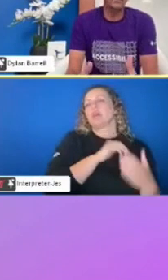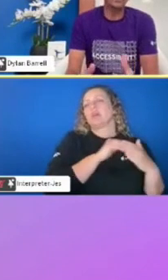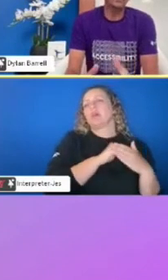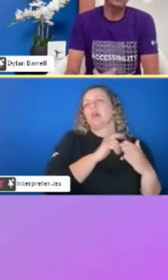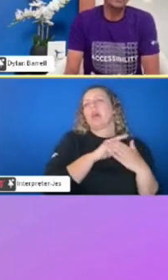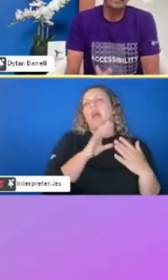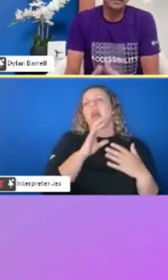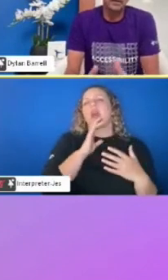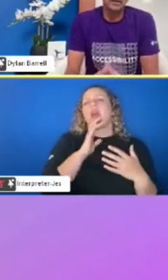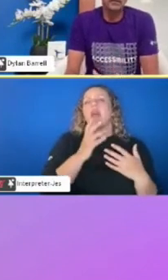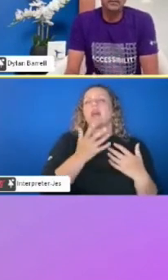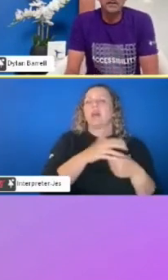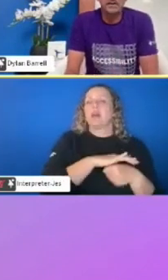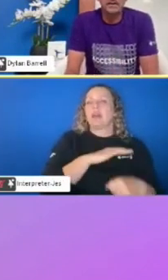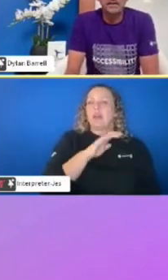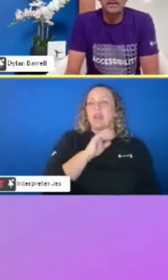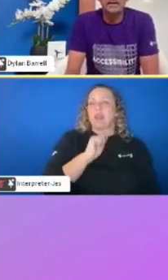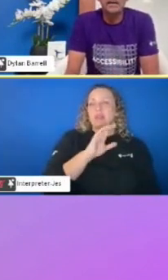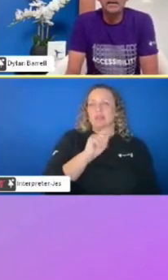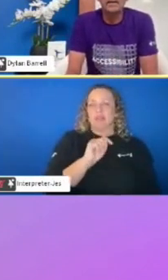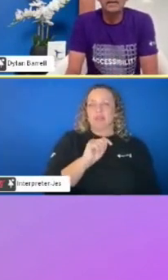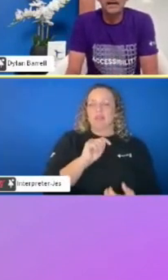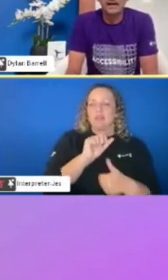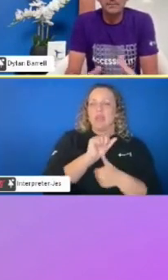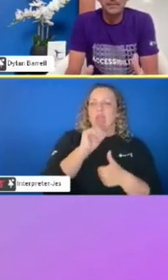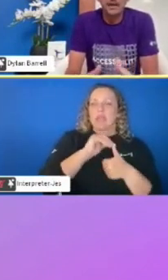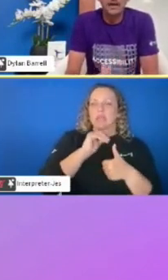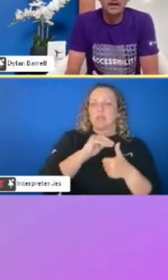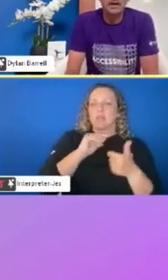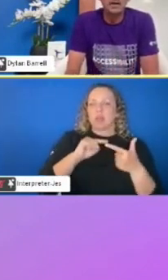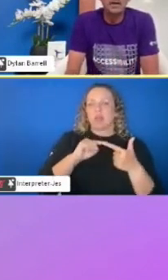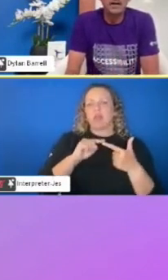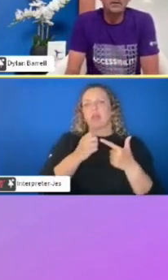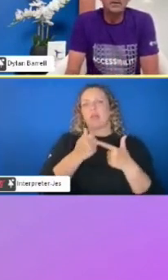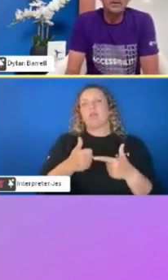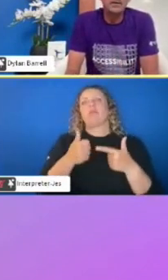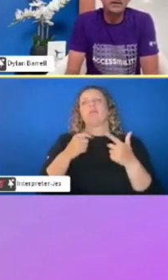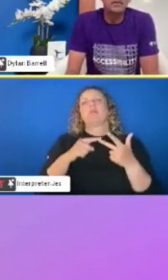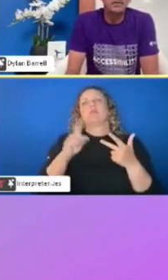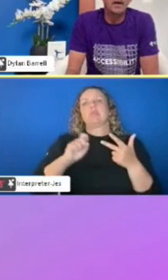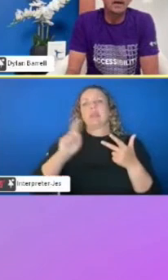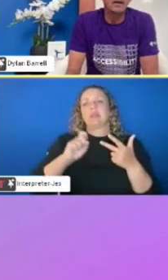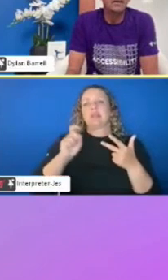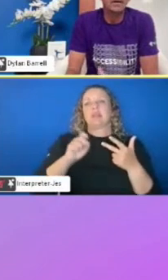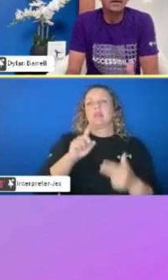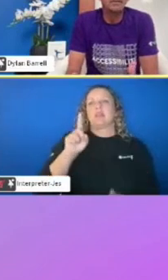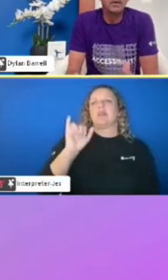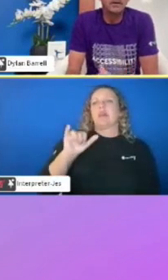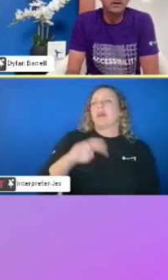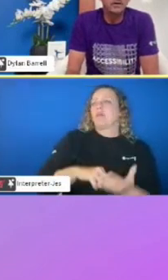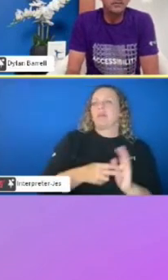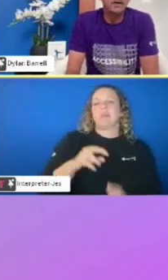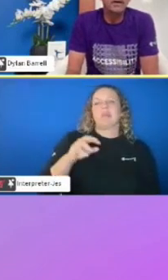who don't know what accessibility conformance testing is, it's a W3C community group